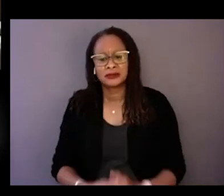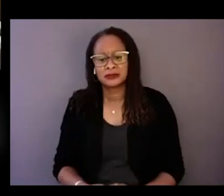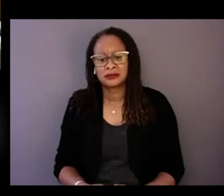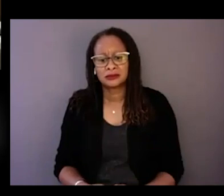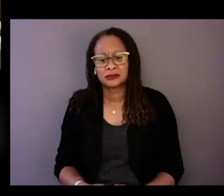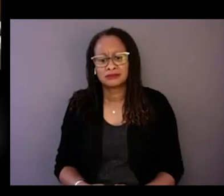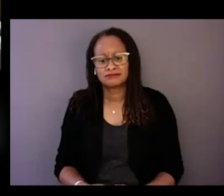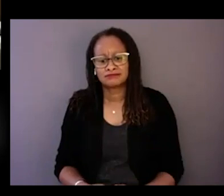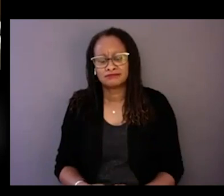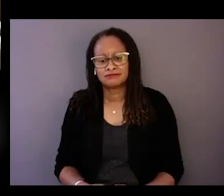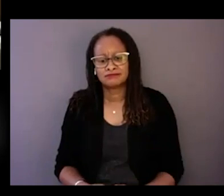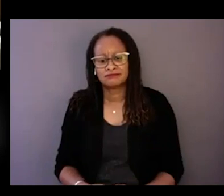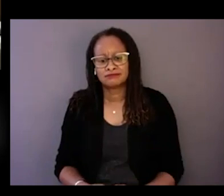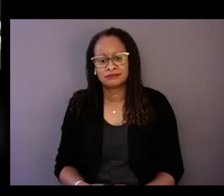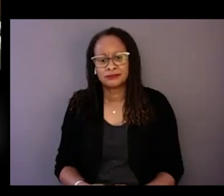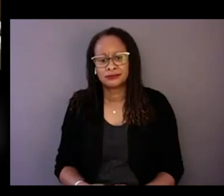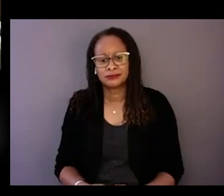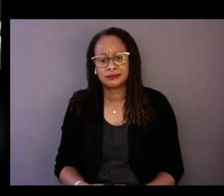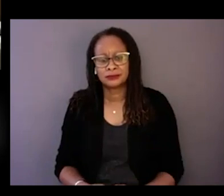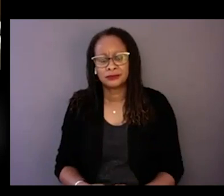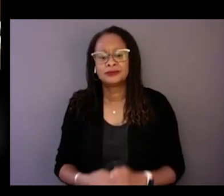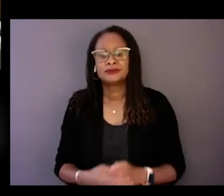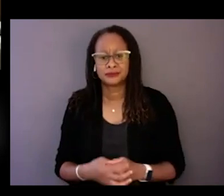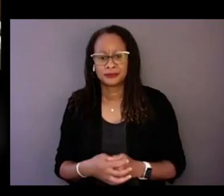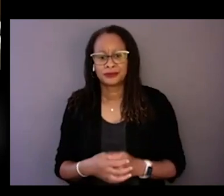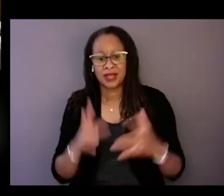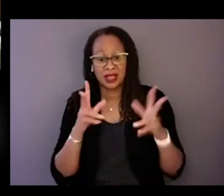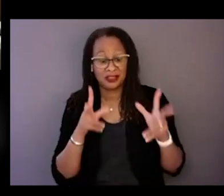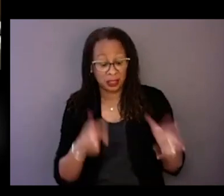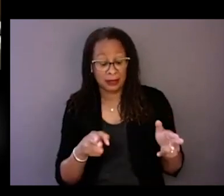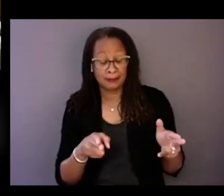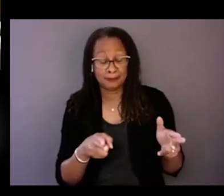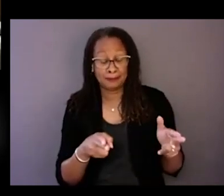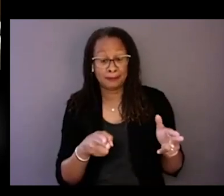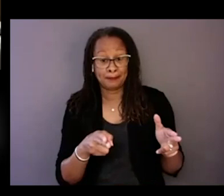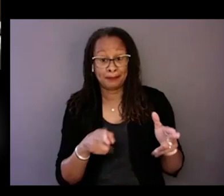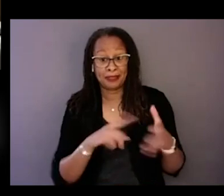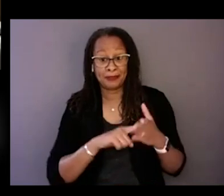Well, there's a clip towards the beginning of the film in which Britney appears on Star Search as a very young girl,